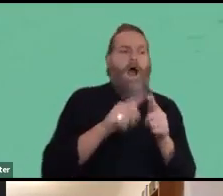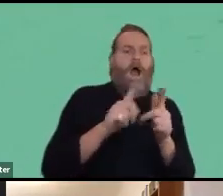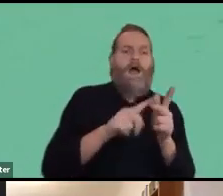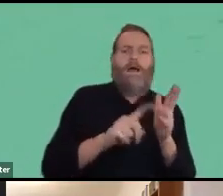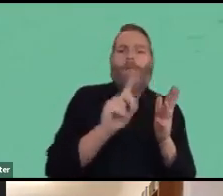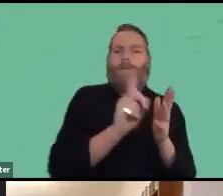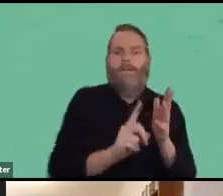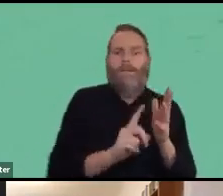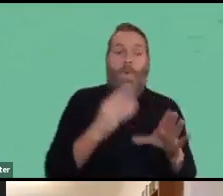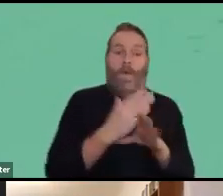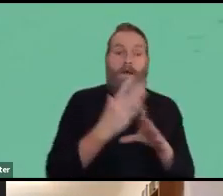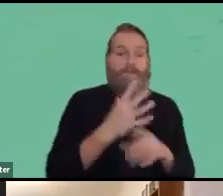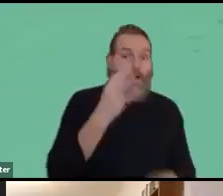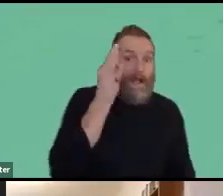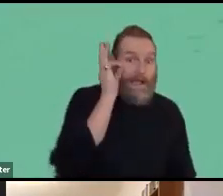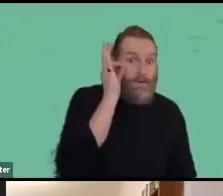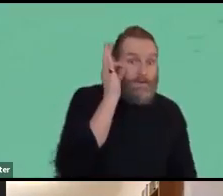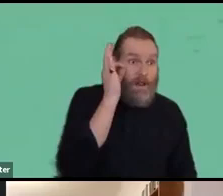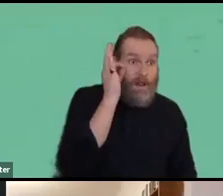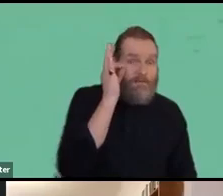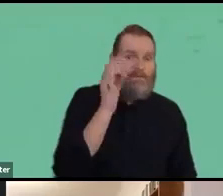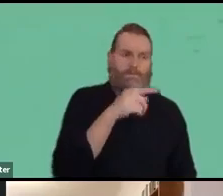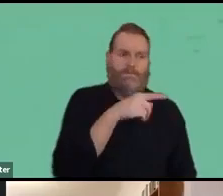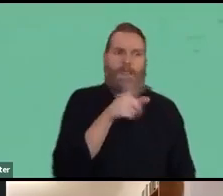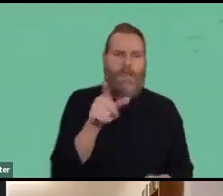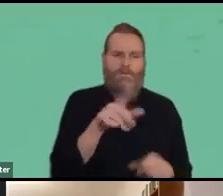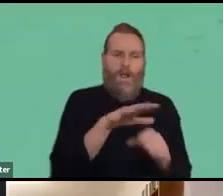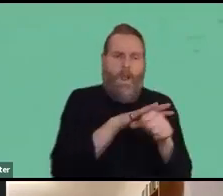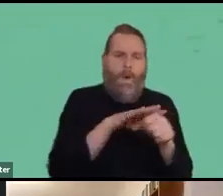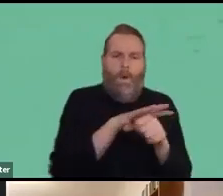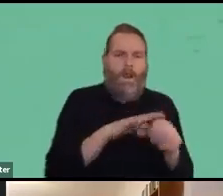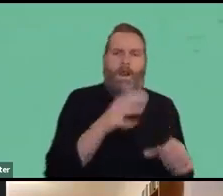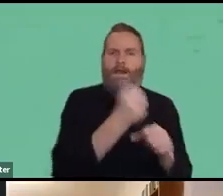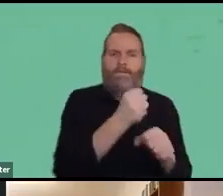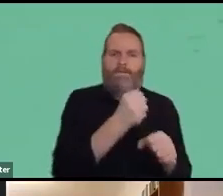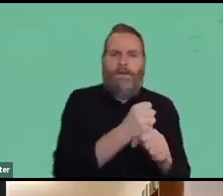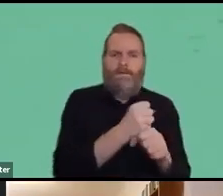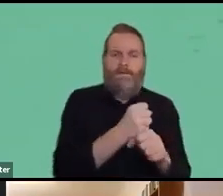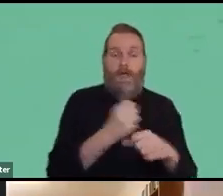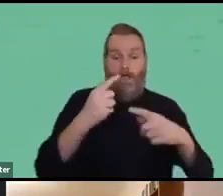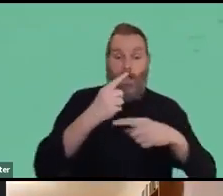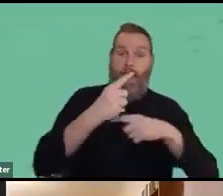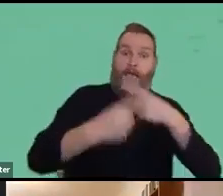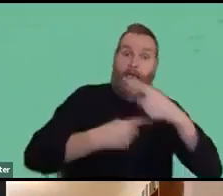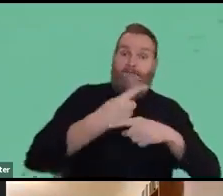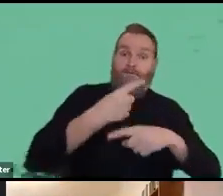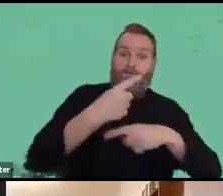dear to my because I’m a local councillor and in November every year local uh councils led by the